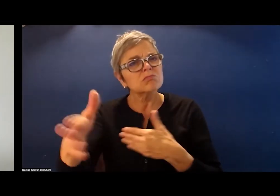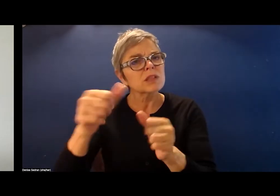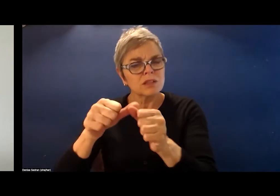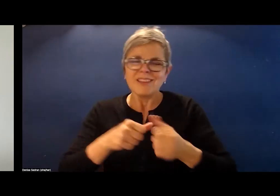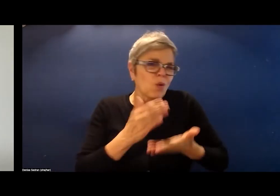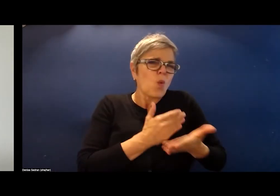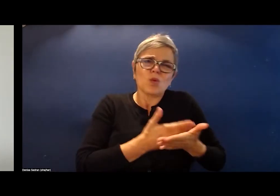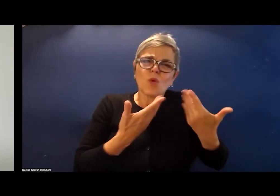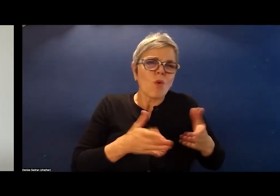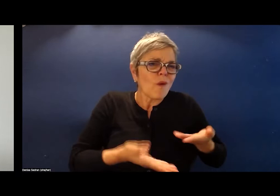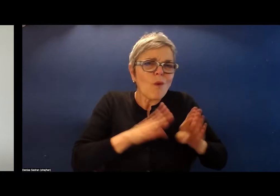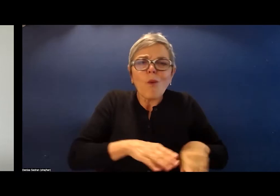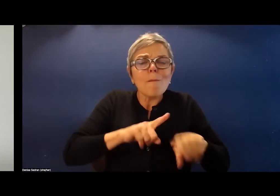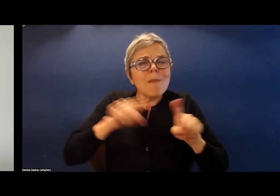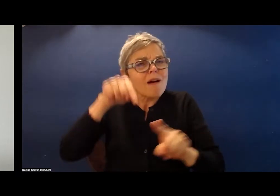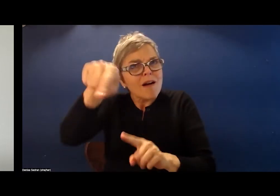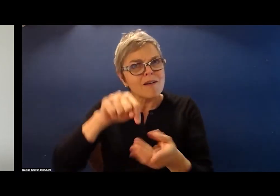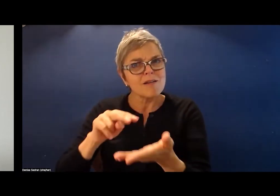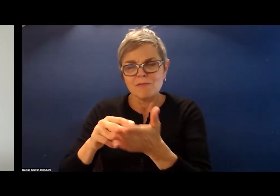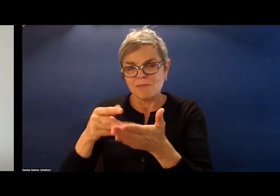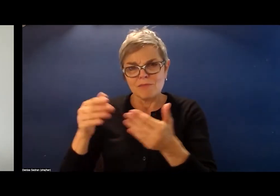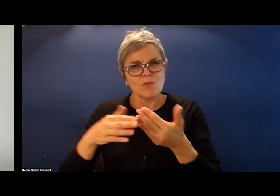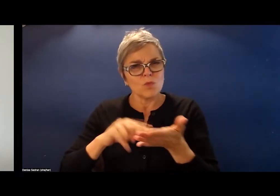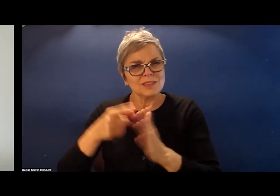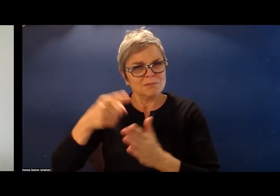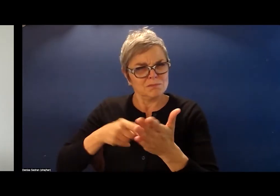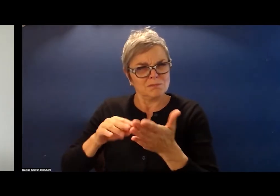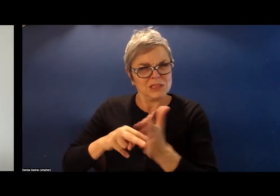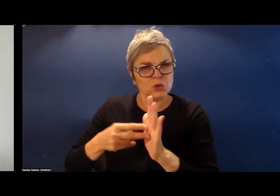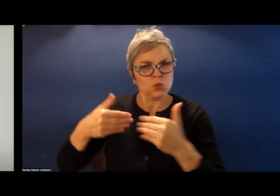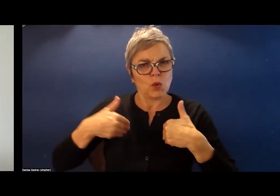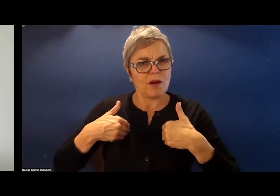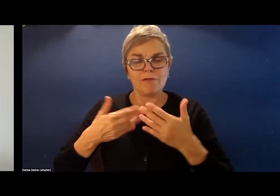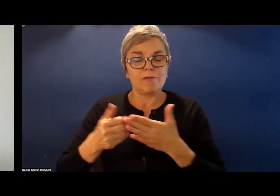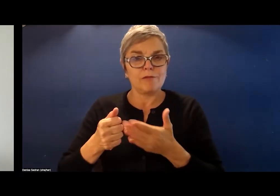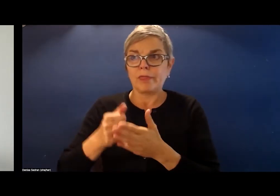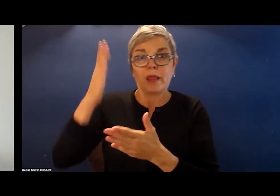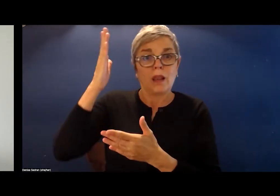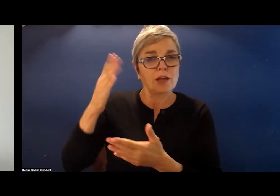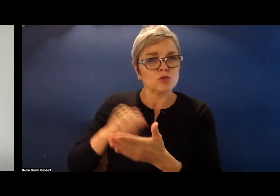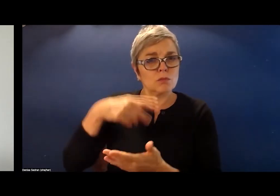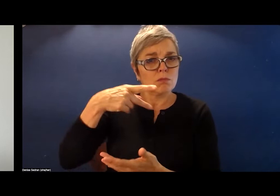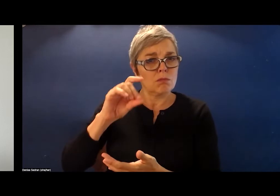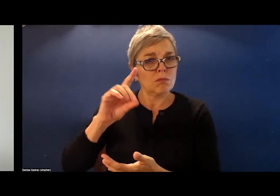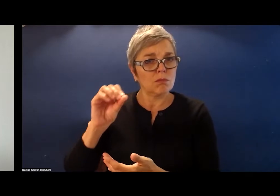What does it mean to have a kind of public living pedagogical arm where the lecture pods are available